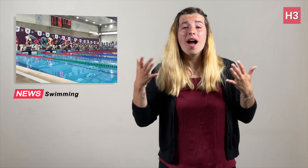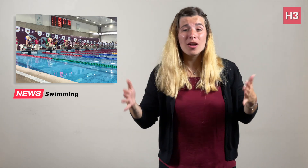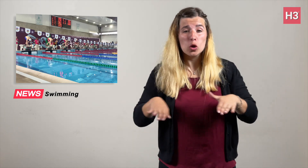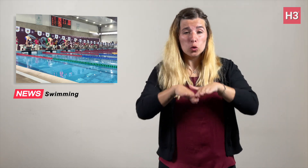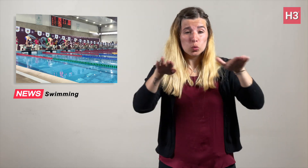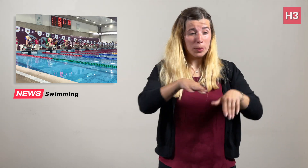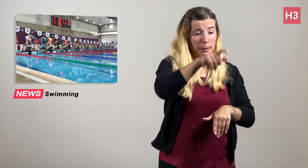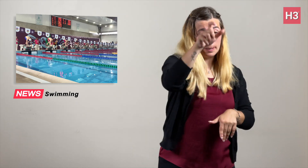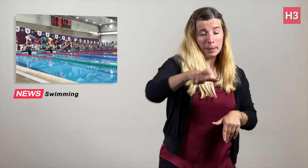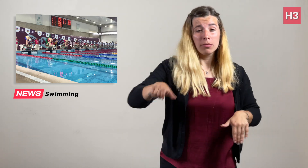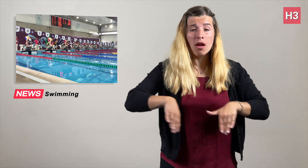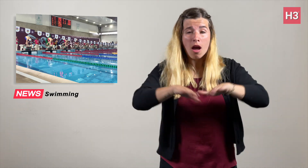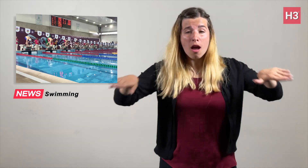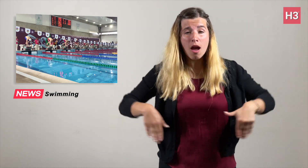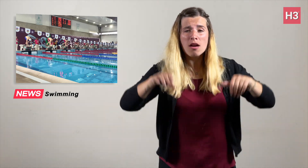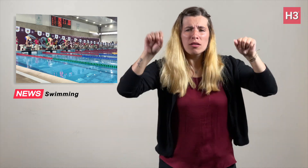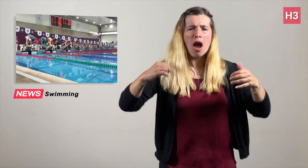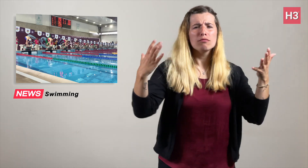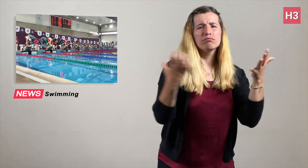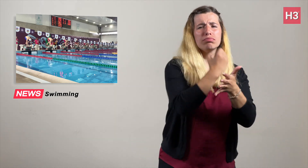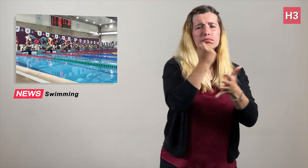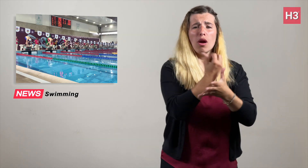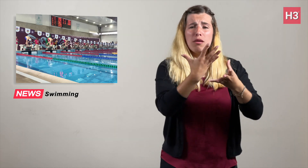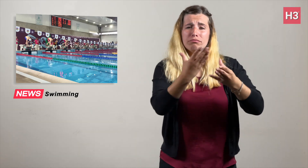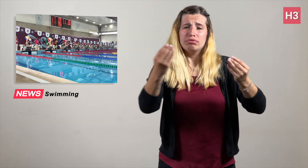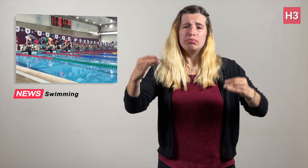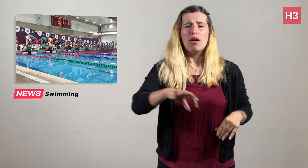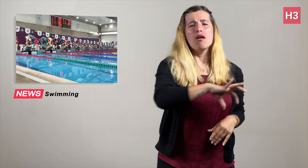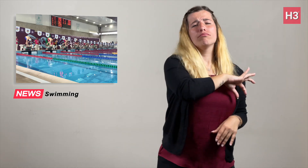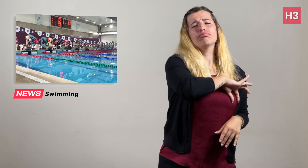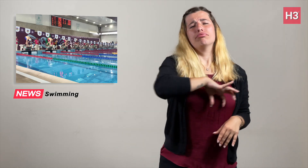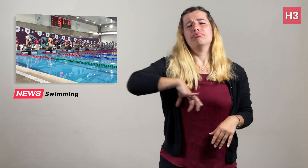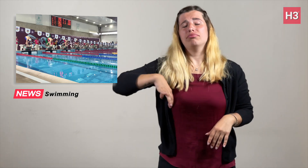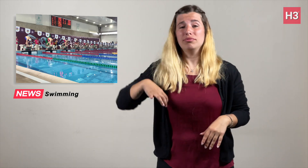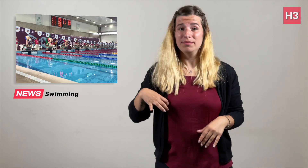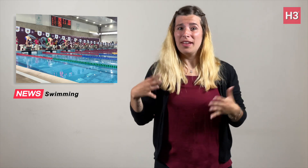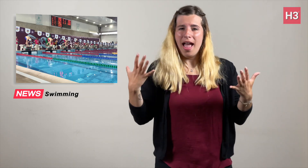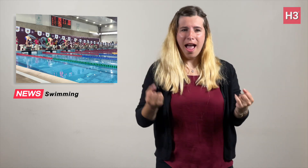where athletes can win many medals from numerous